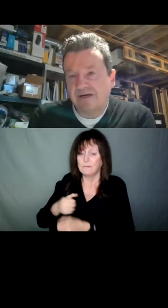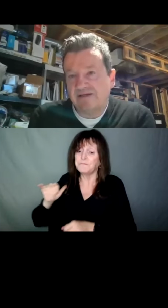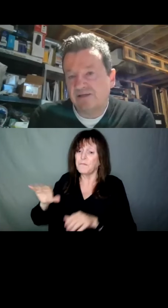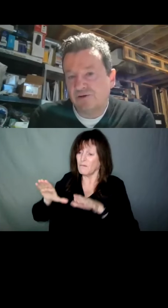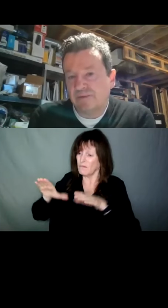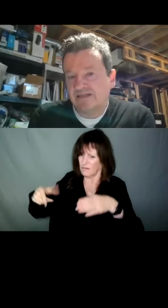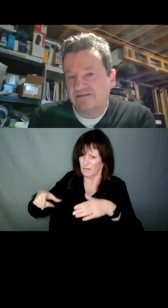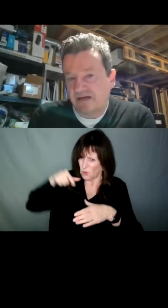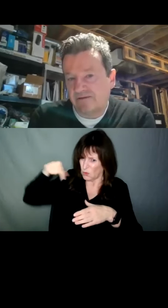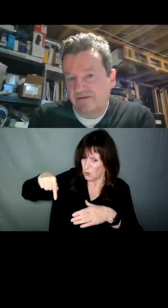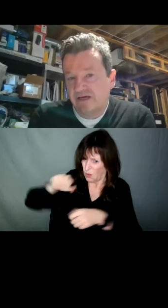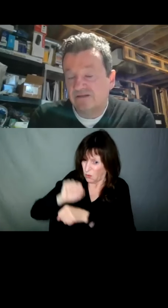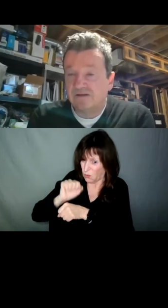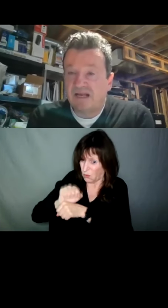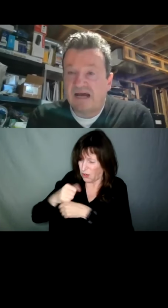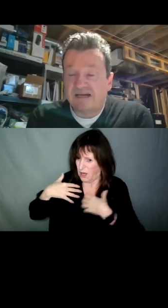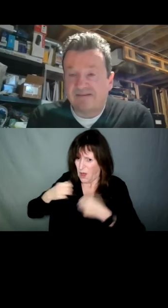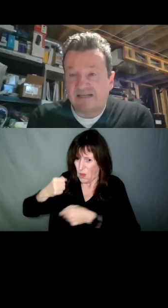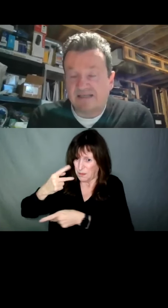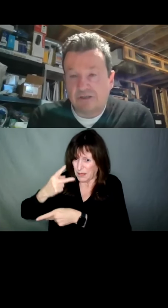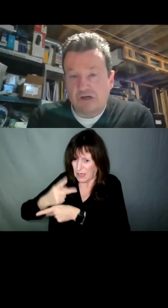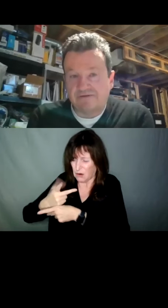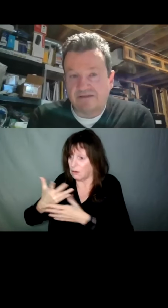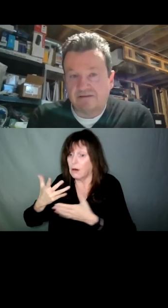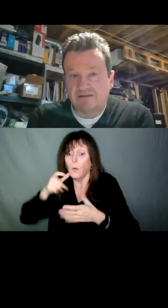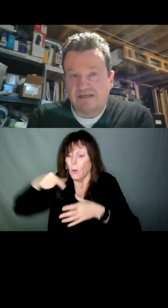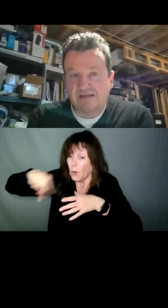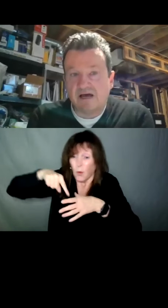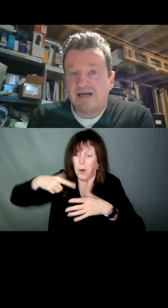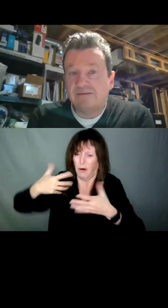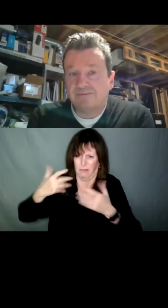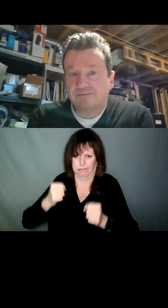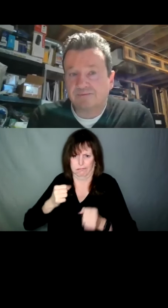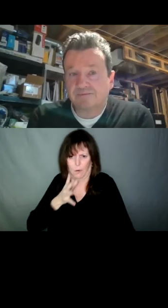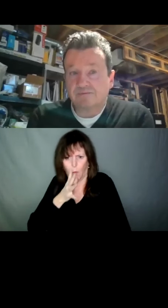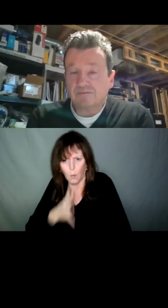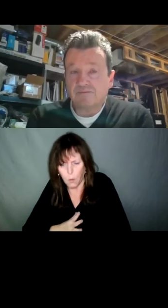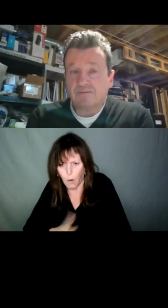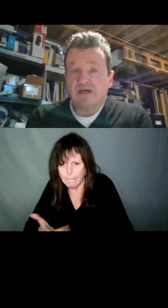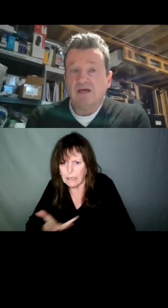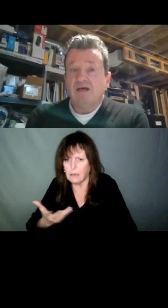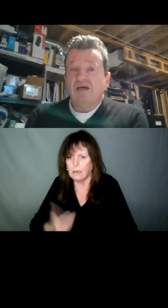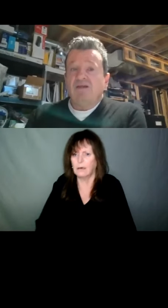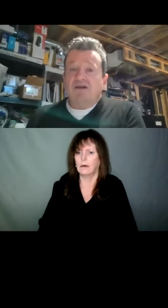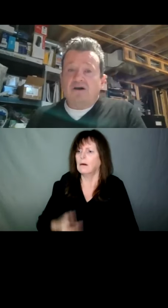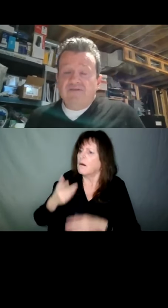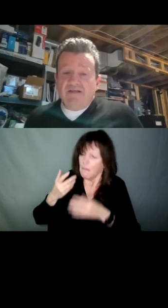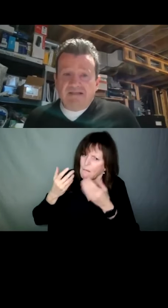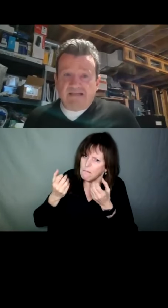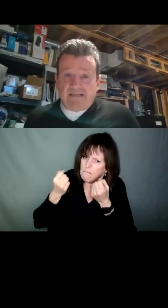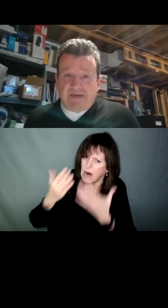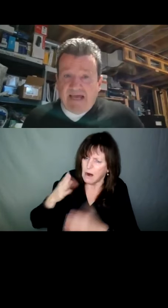Healthcare workers tend to be lower wage , racialized females, part- time workers